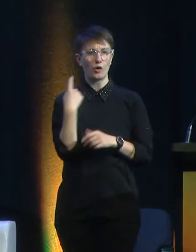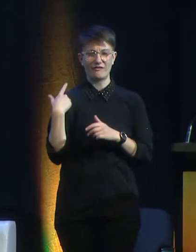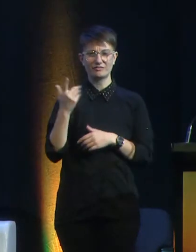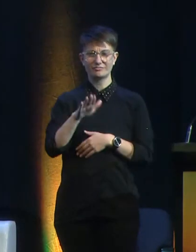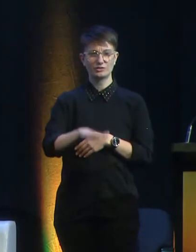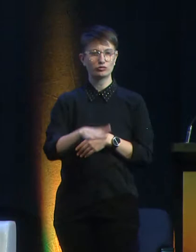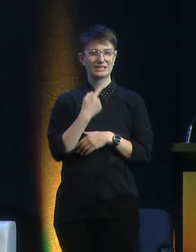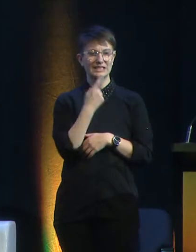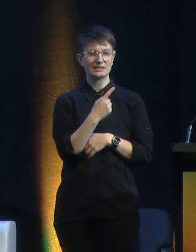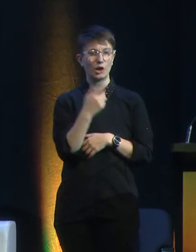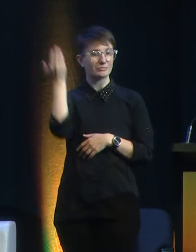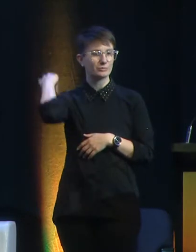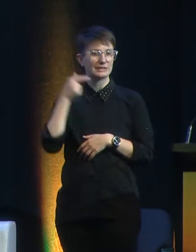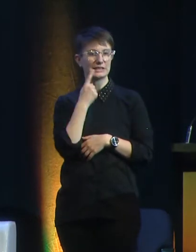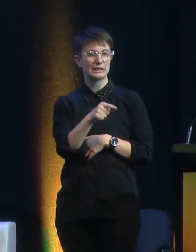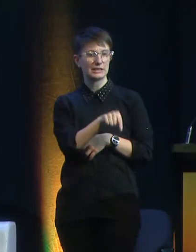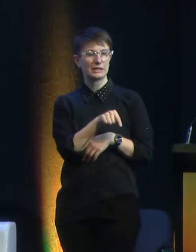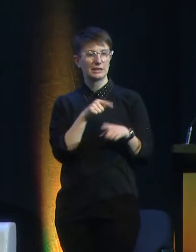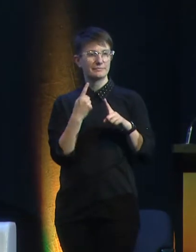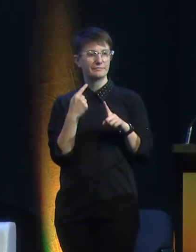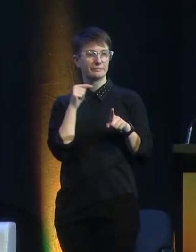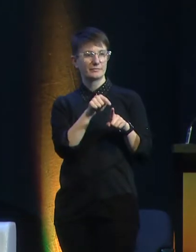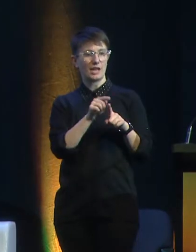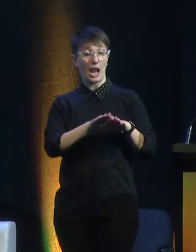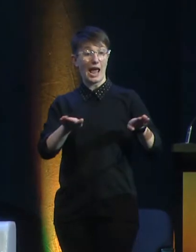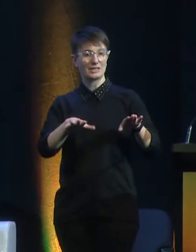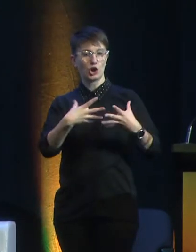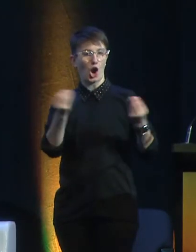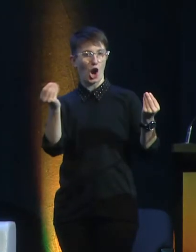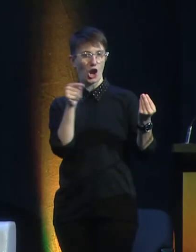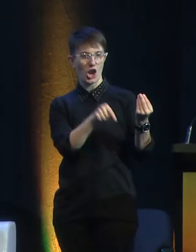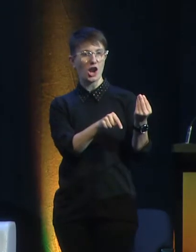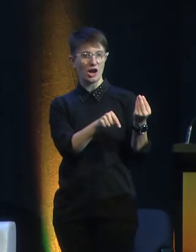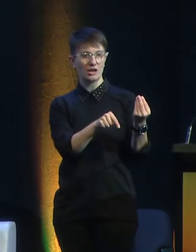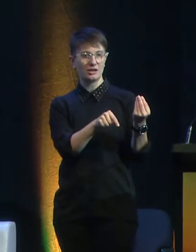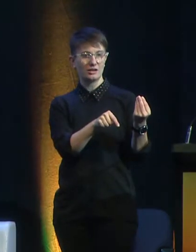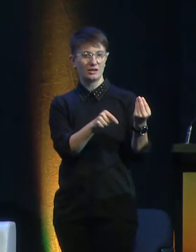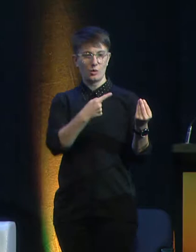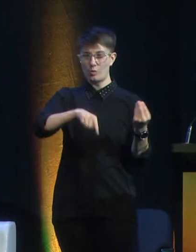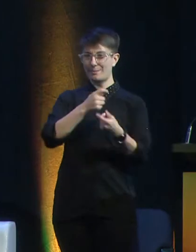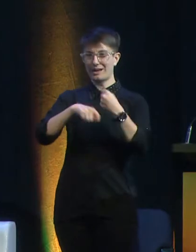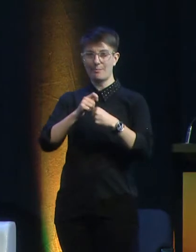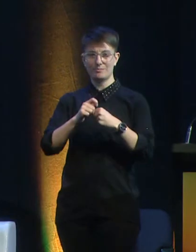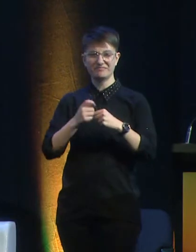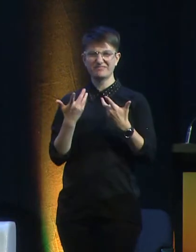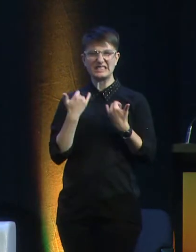mate te tangata” when the whenua is gone then we become an unhealthy as a people. So